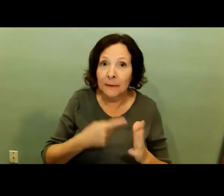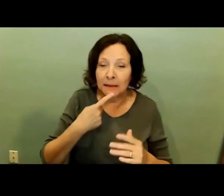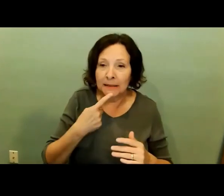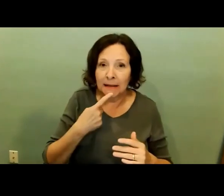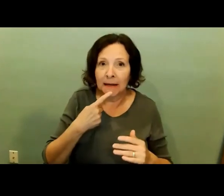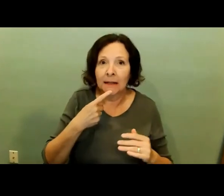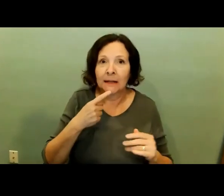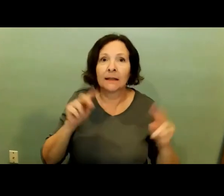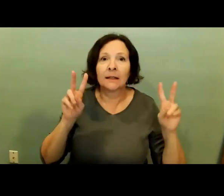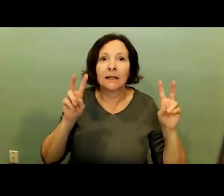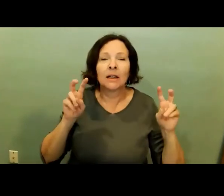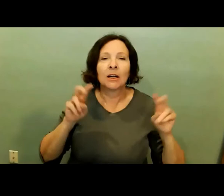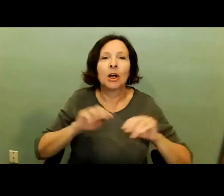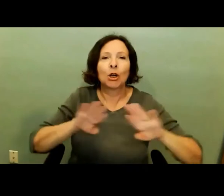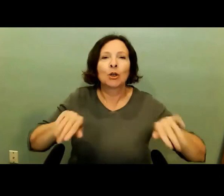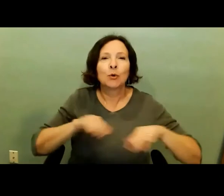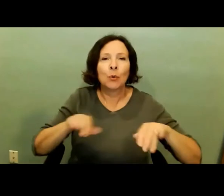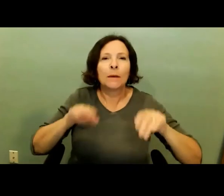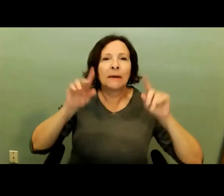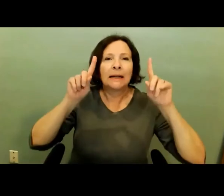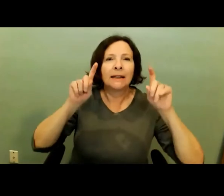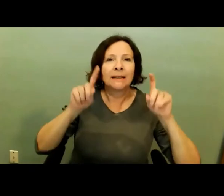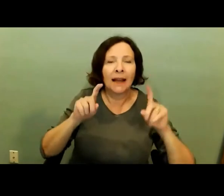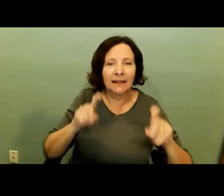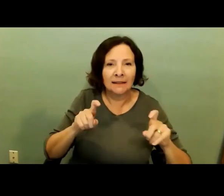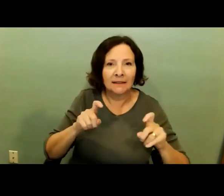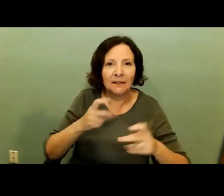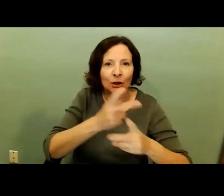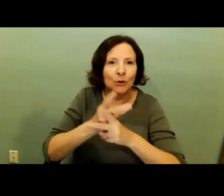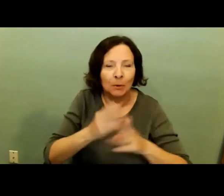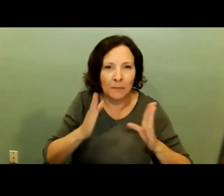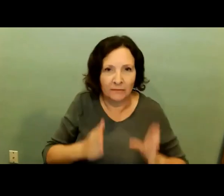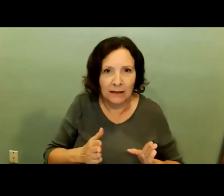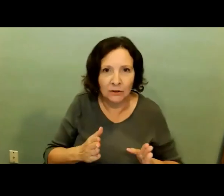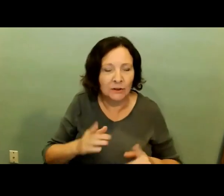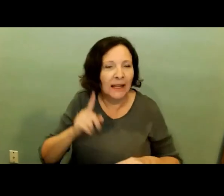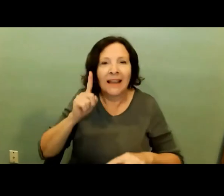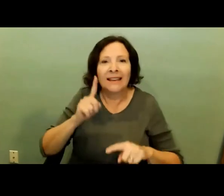tell some of these Black ethnicities apart, so if you're Black, sometimes you get a friend